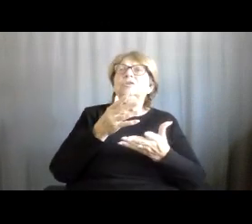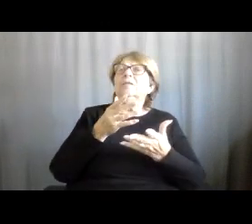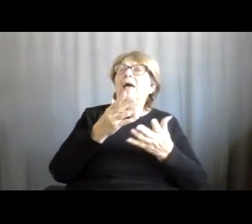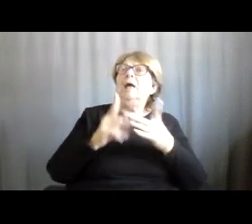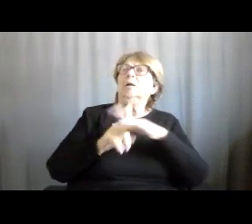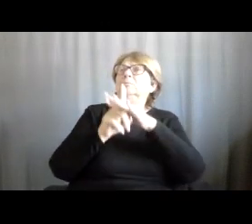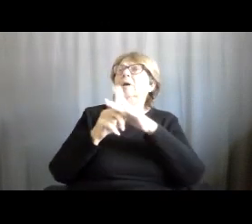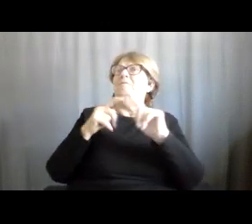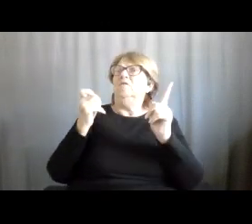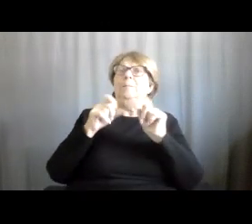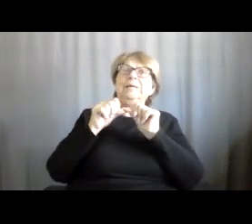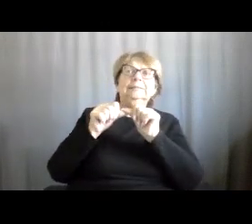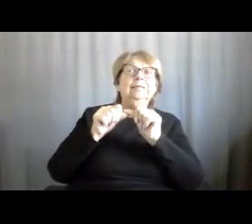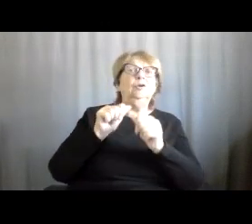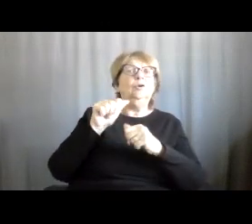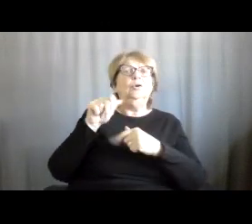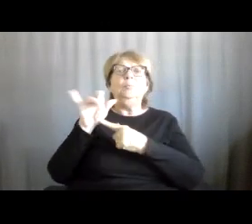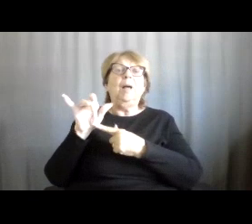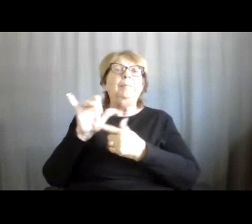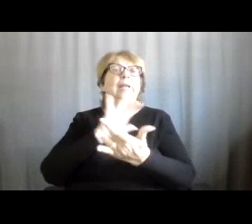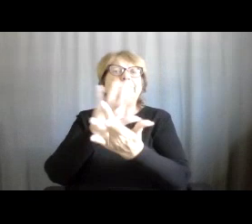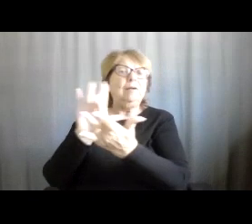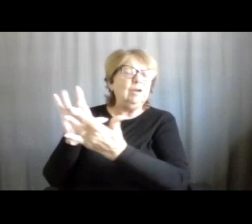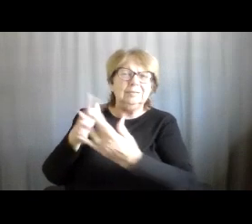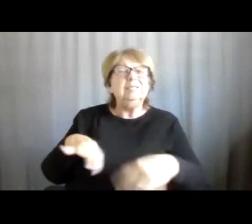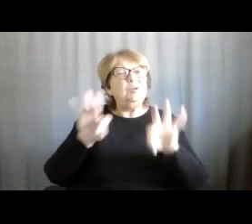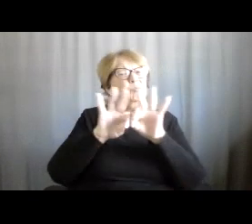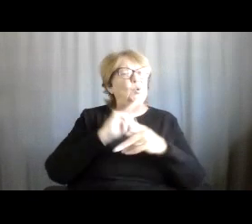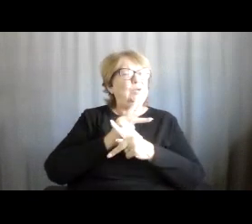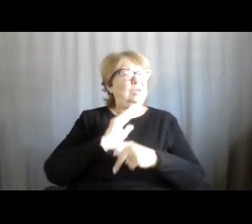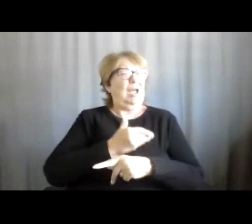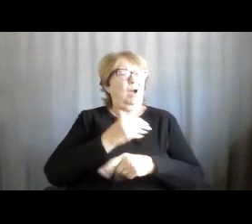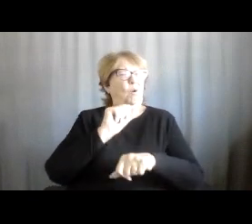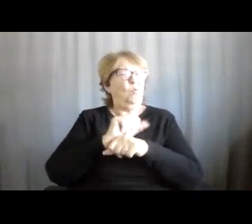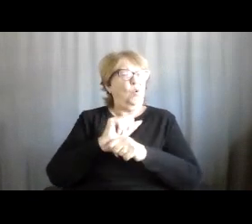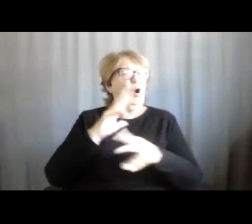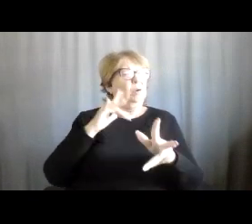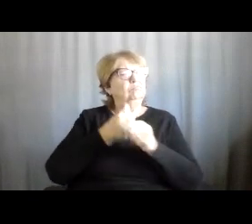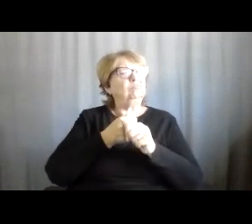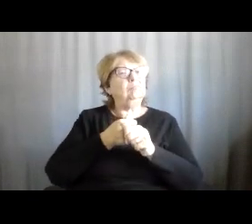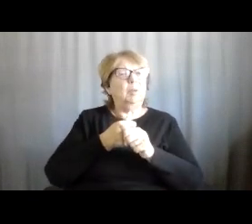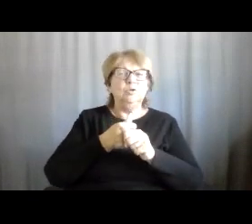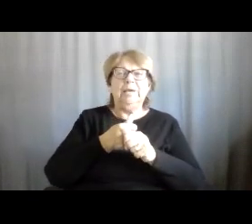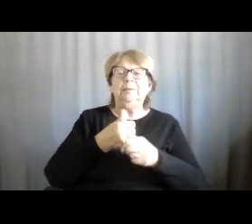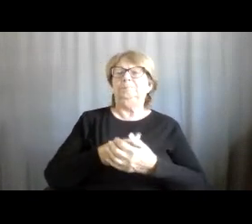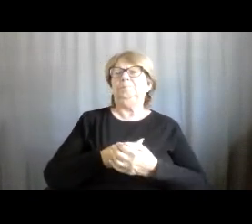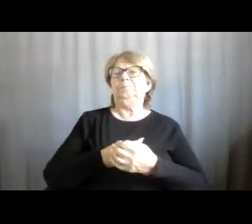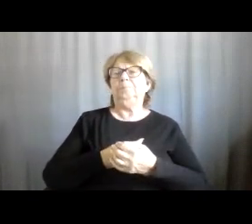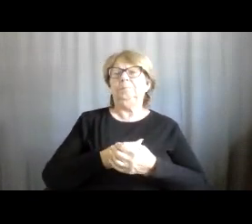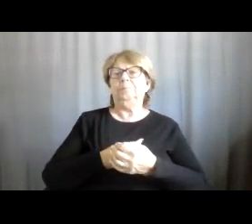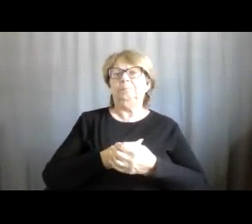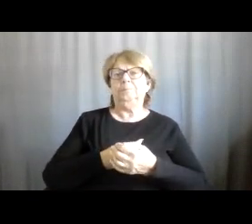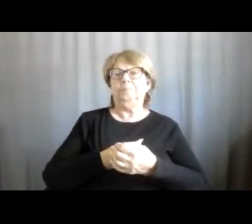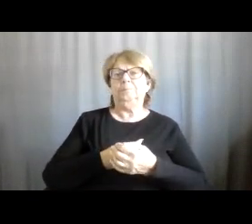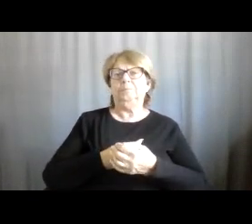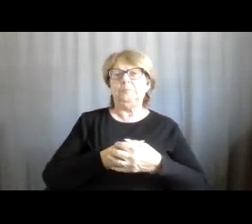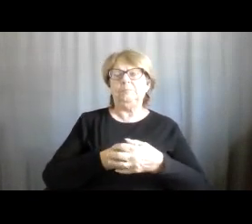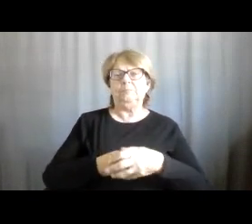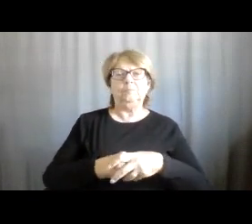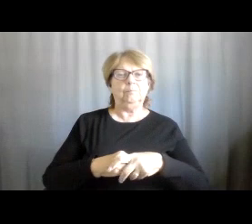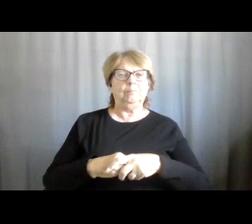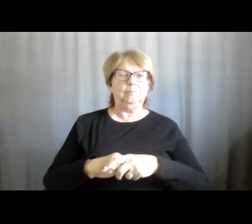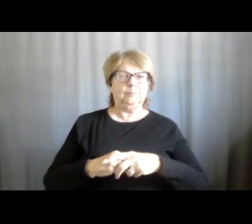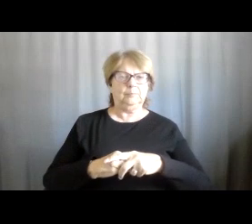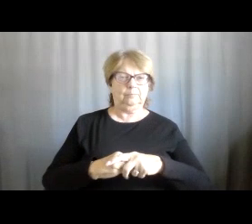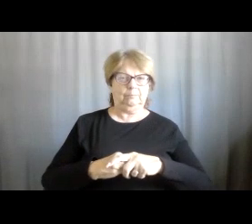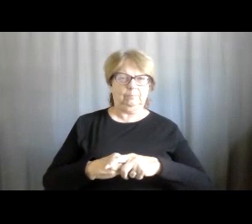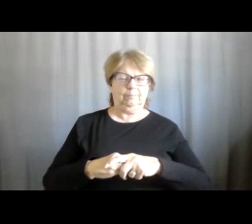[Roby Poche (DES)] It is important to keep our work up to date.